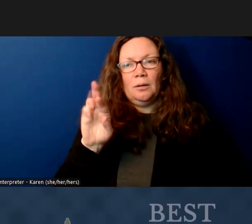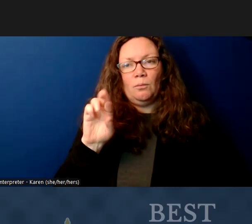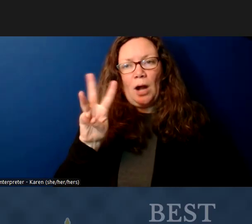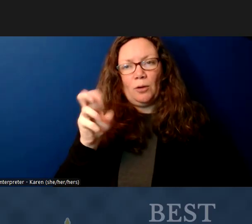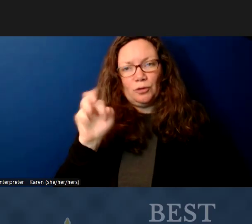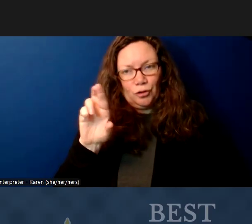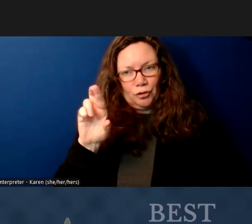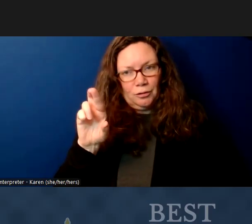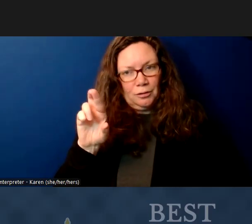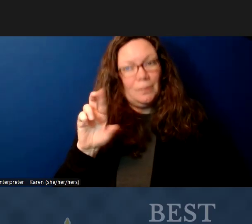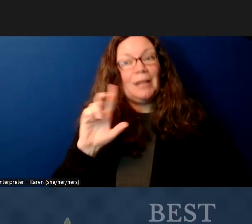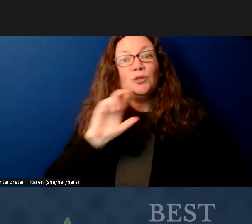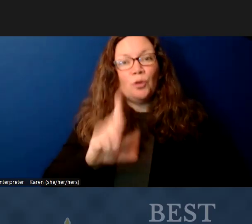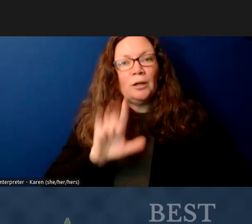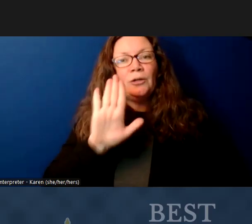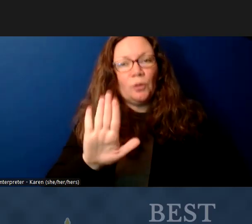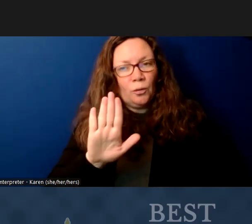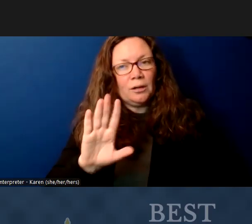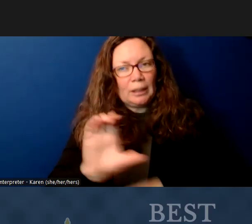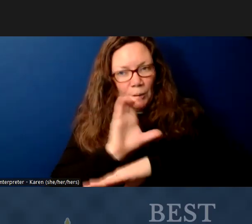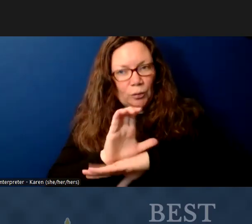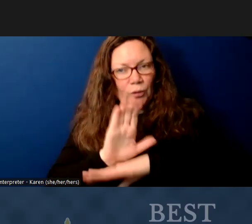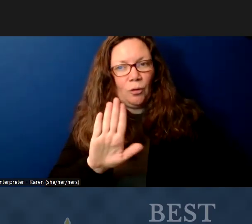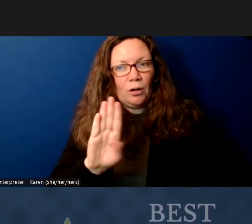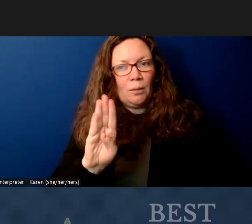And finally, we would like the users to schedule some times